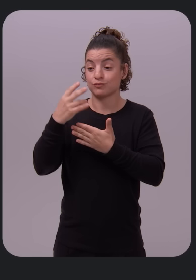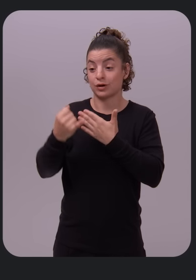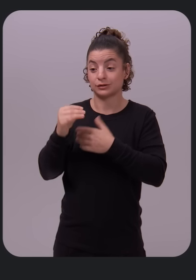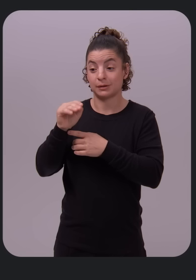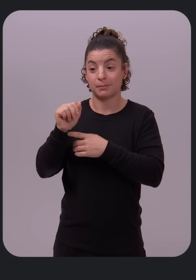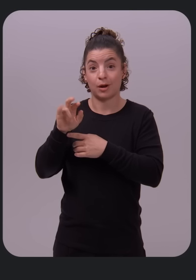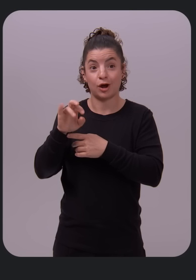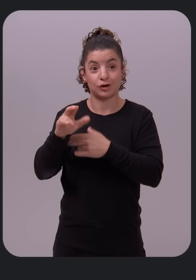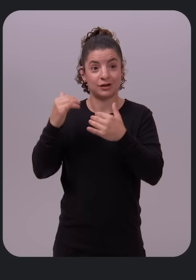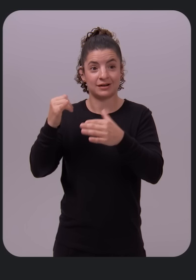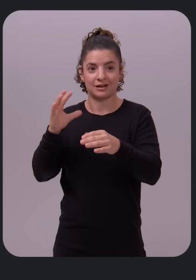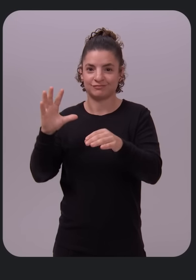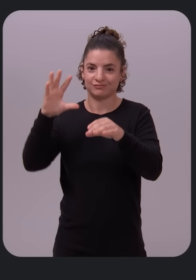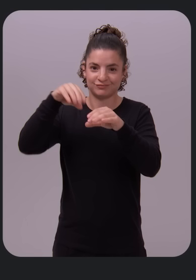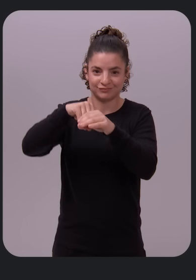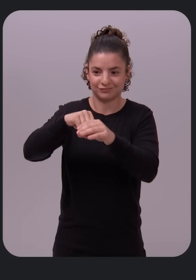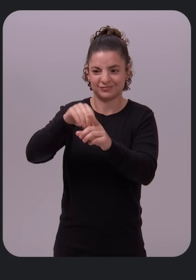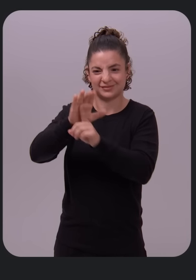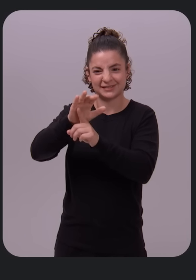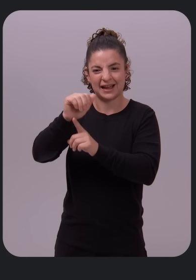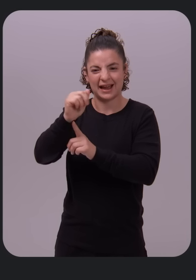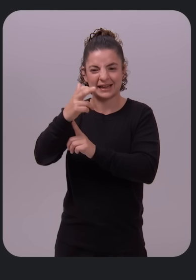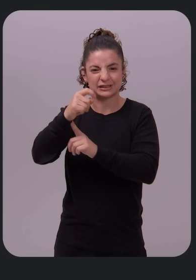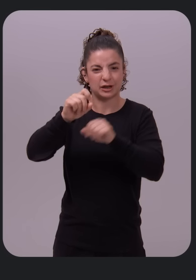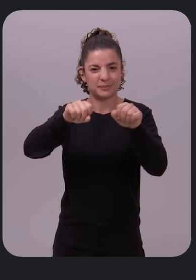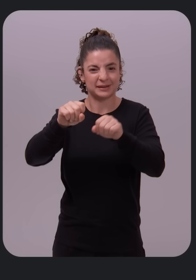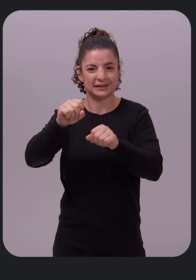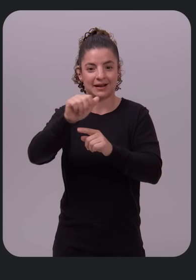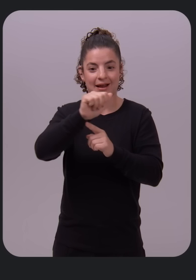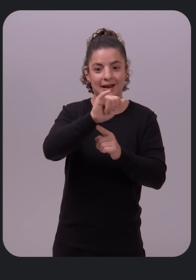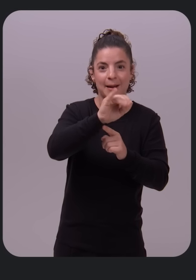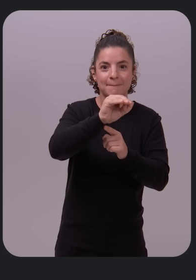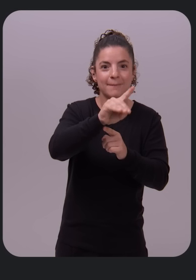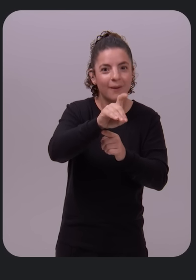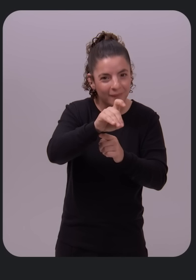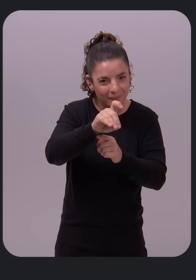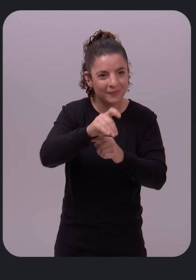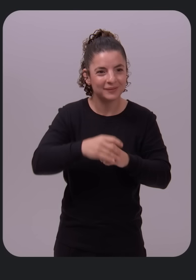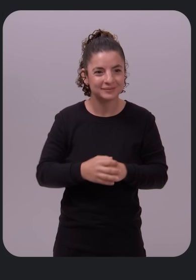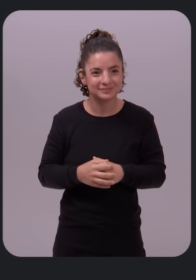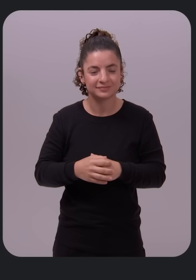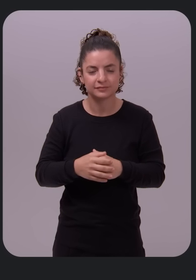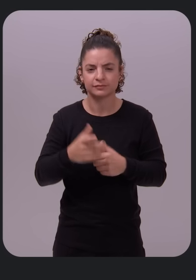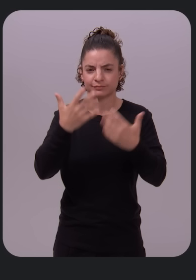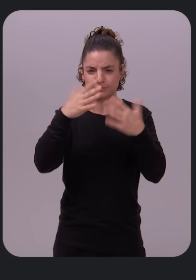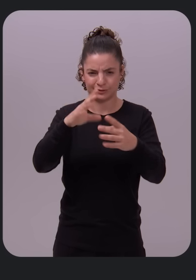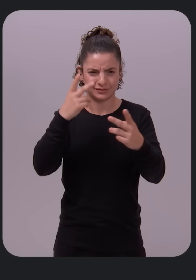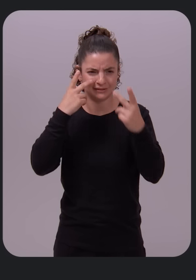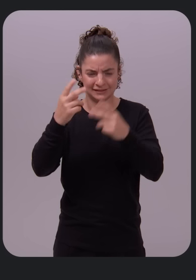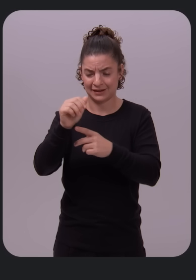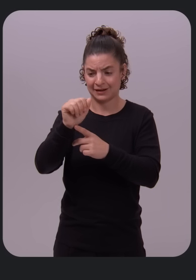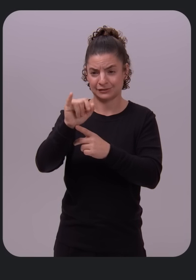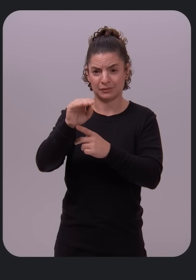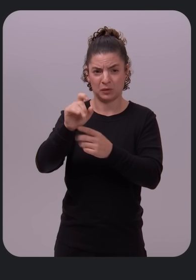bringing Project Mariner's agentic capabilities into AI Mode. You've already seen how AI Mode is becoming